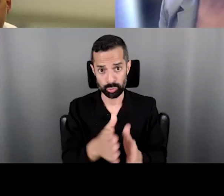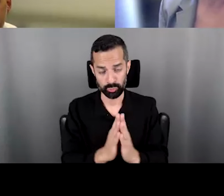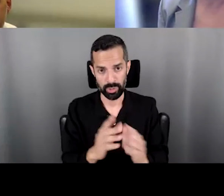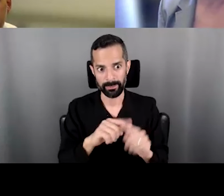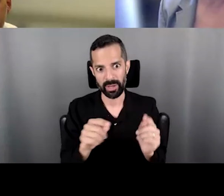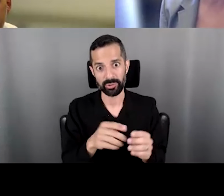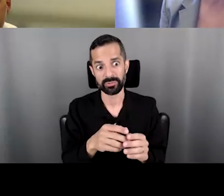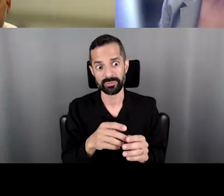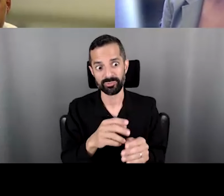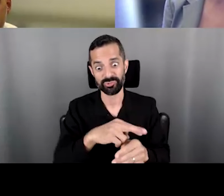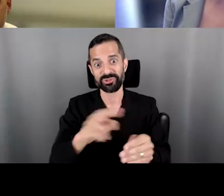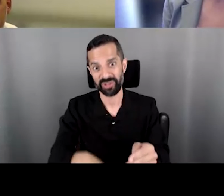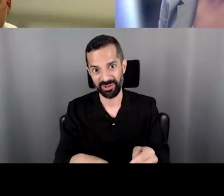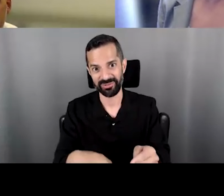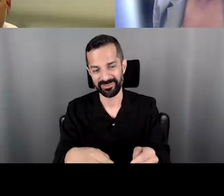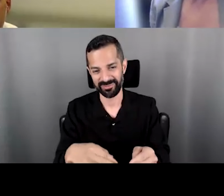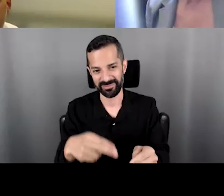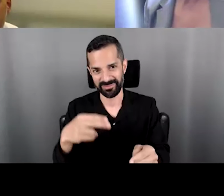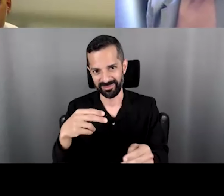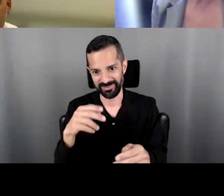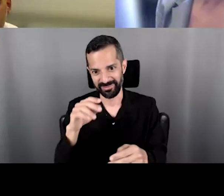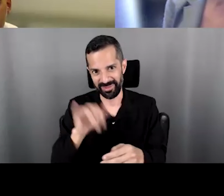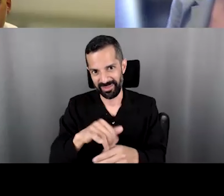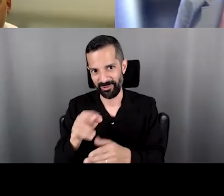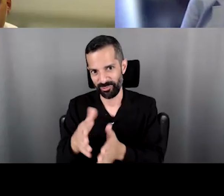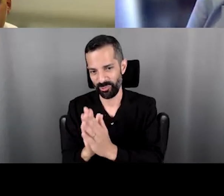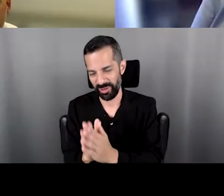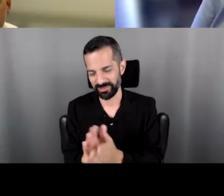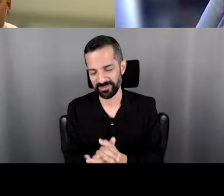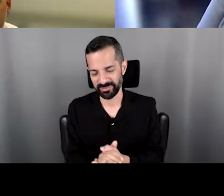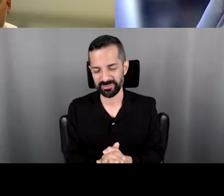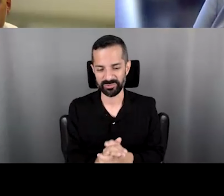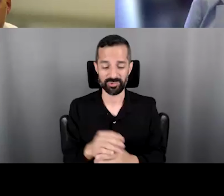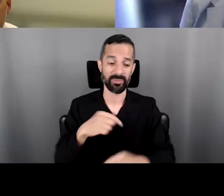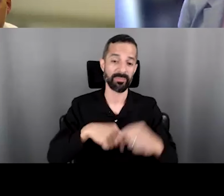And has got to be considered so that early reach out to our technology folks.